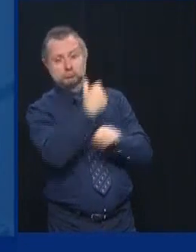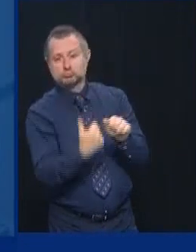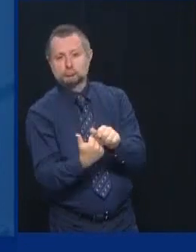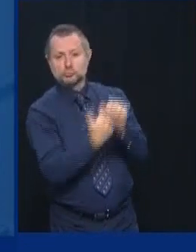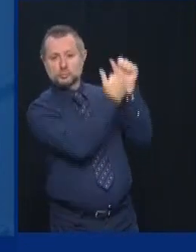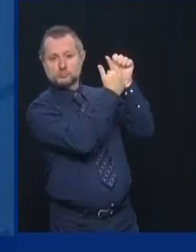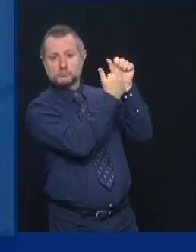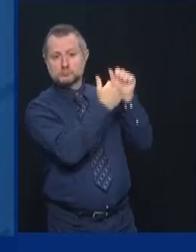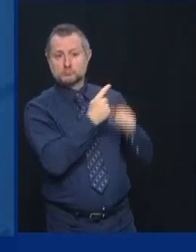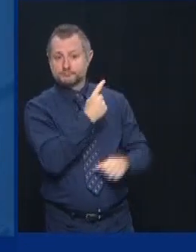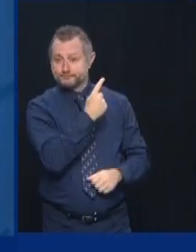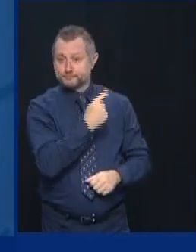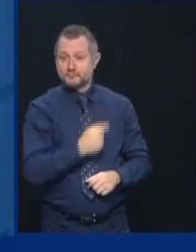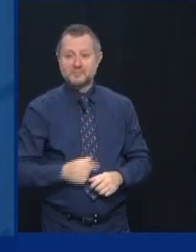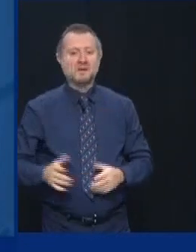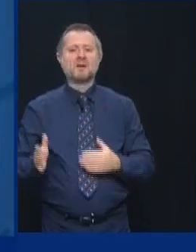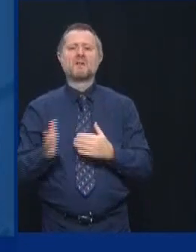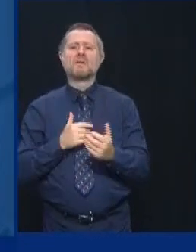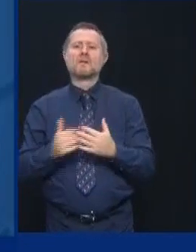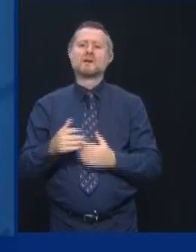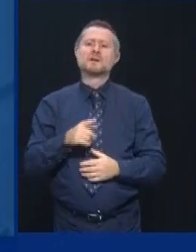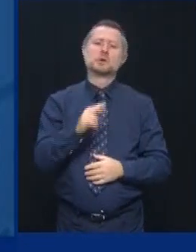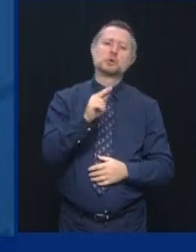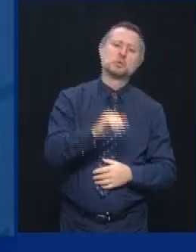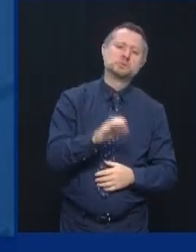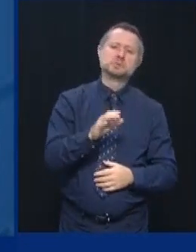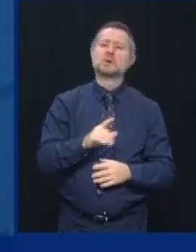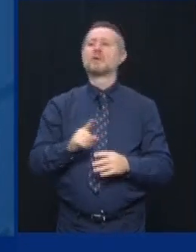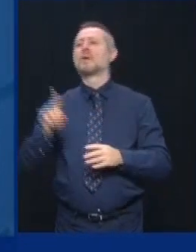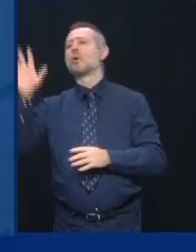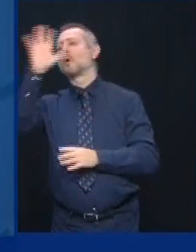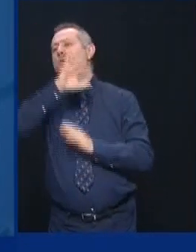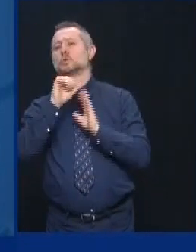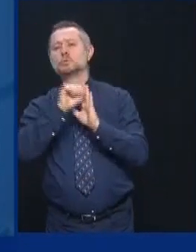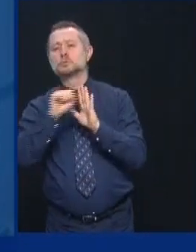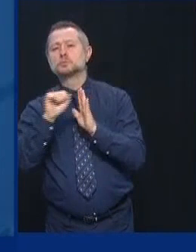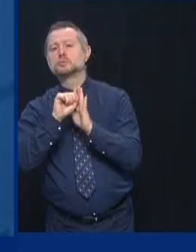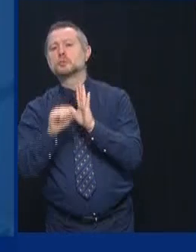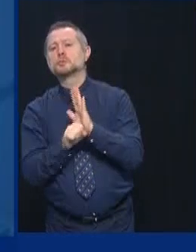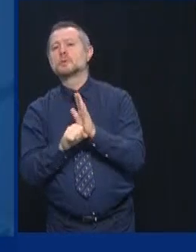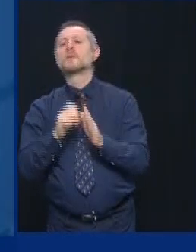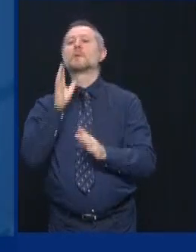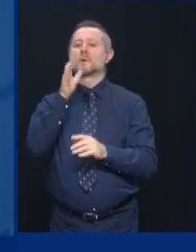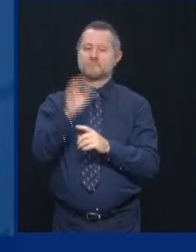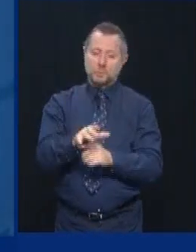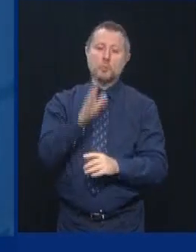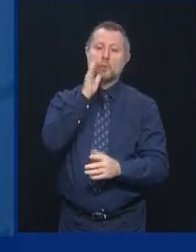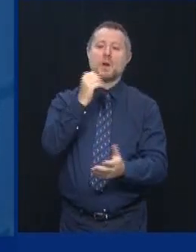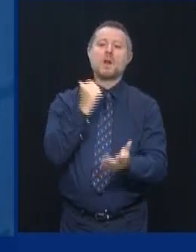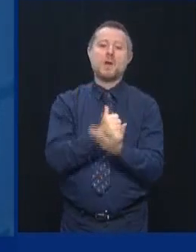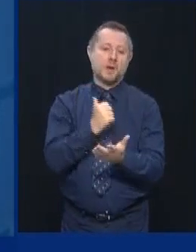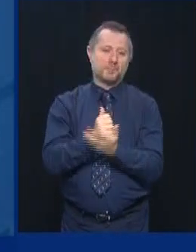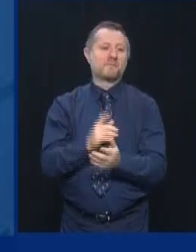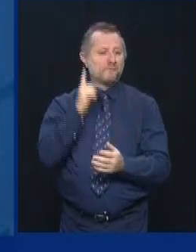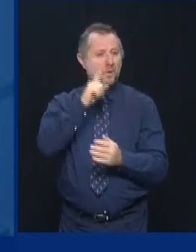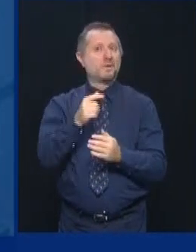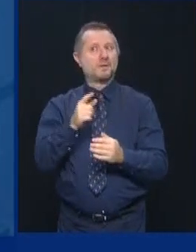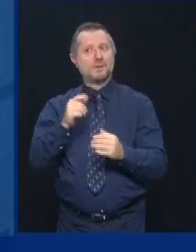AS GOOD AS THE ENFORCEMENT. WE HAVE TO HAVE REAL ENFORCEMENT. IN THESE CLUSTERS AND THE OTHER